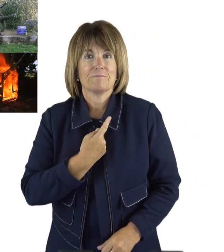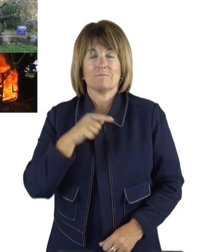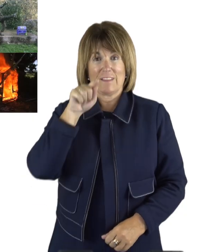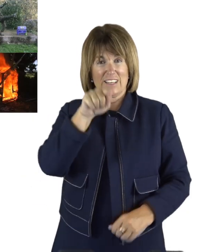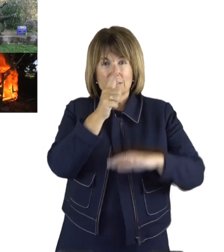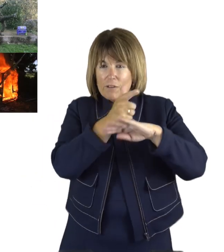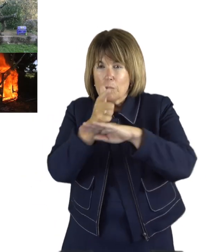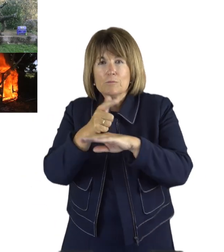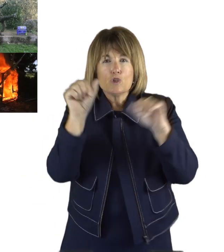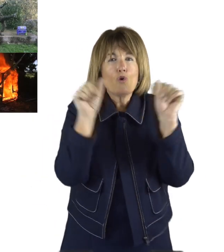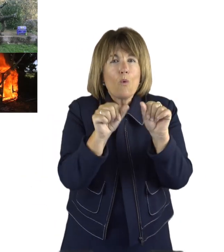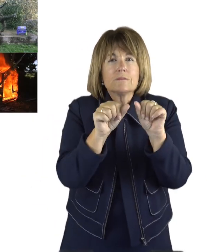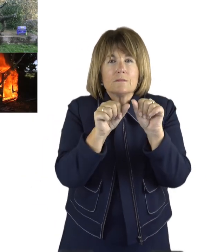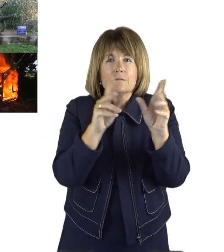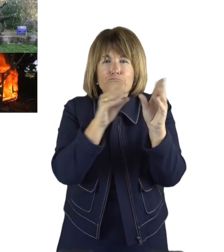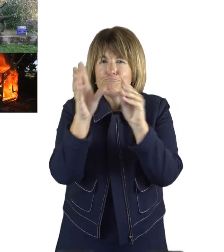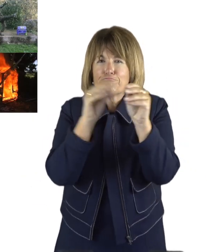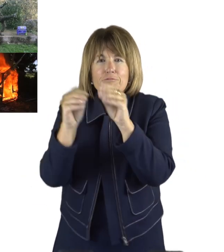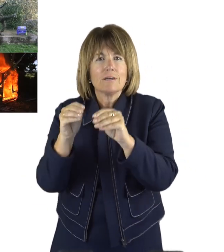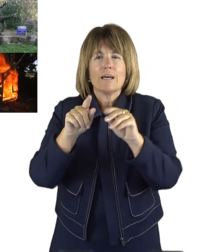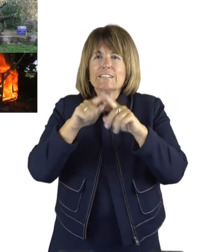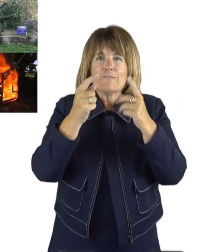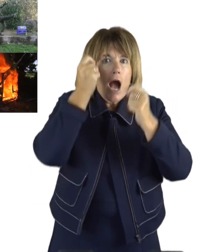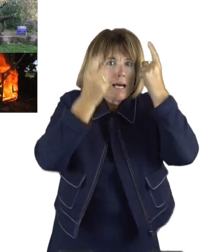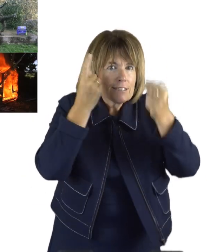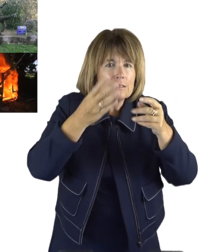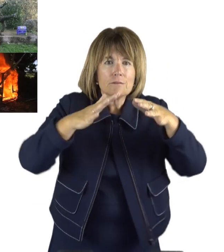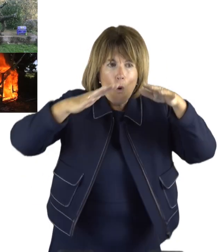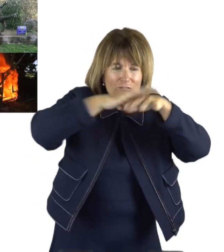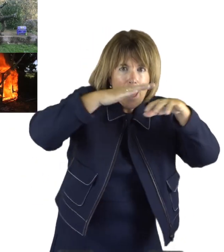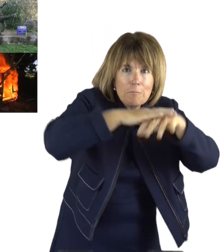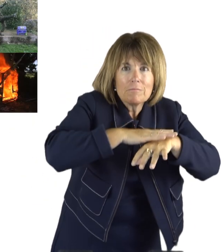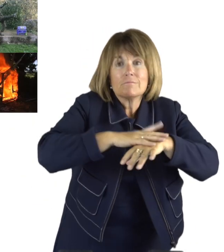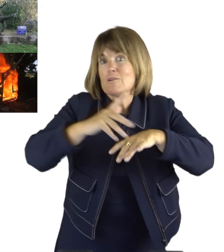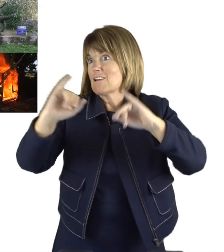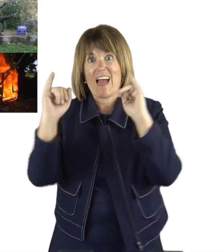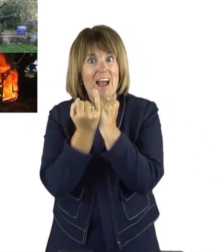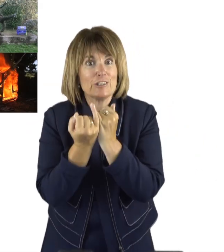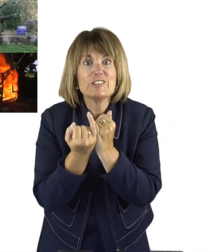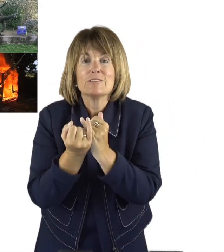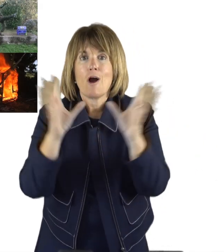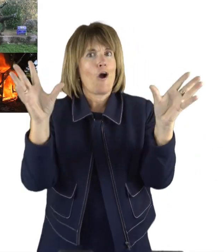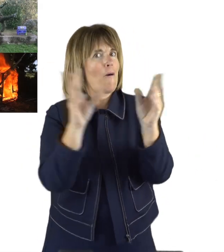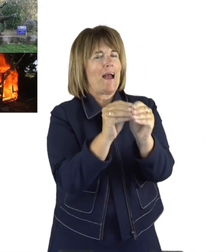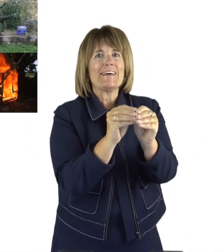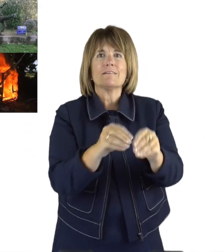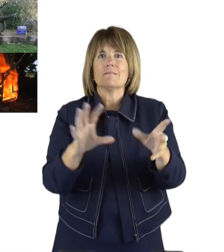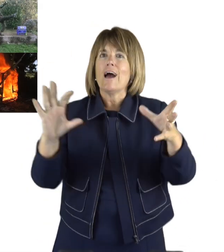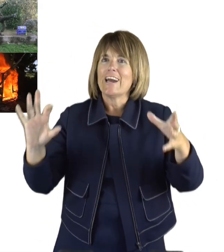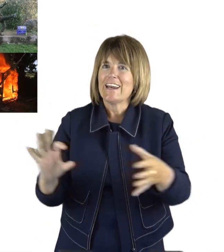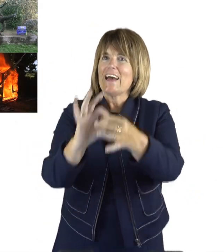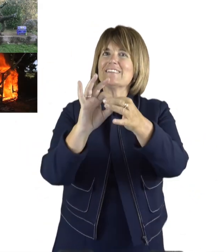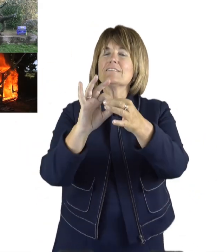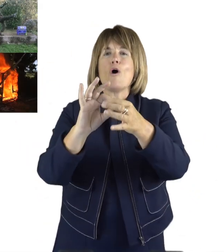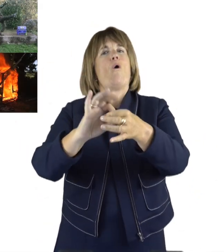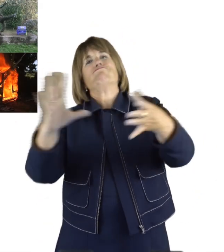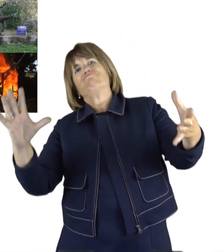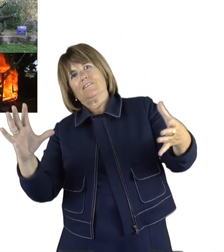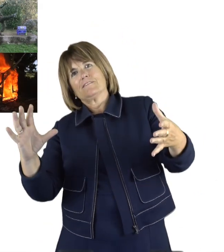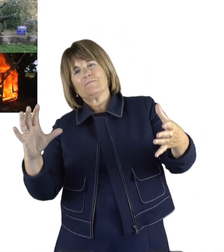Within these series of short films, a diverse number of overlapping ideas scatter, collide, fuse, synthesise and fragment.